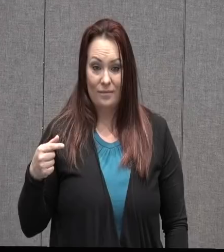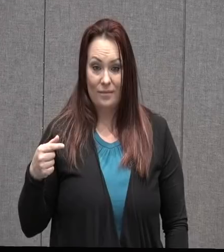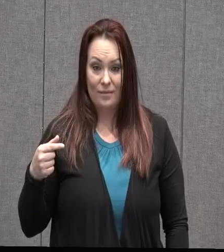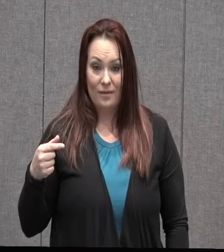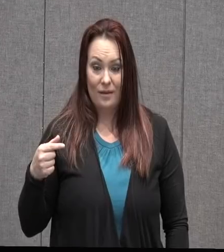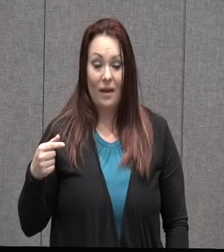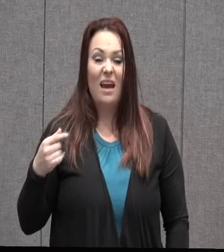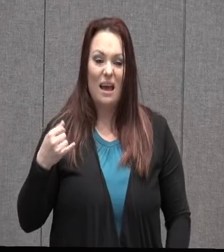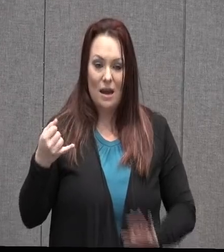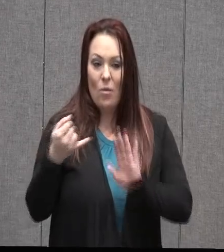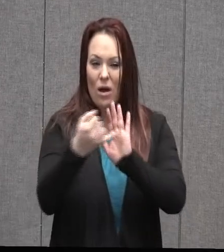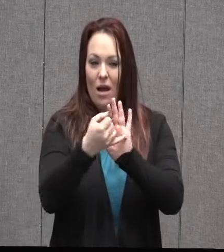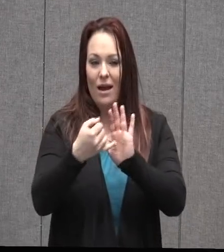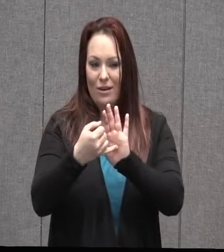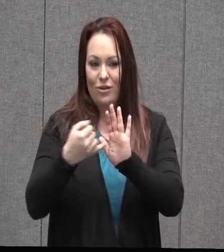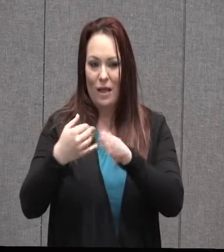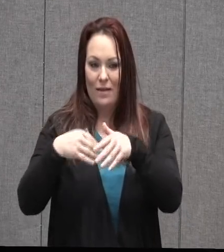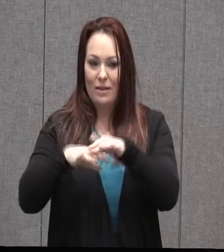And I'll underline my blend again, okay?